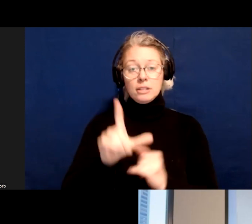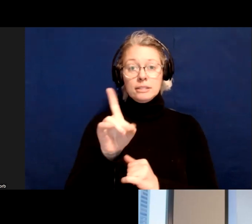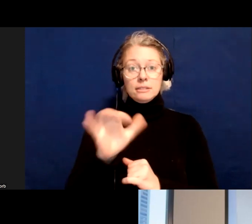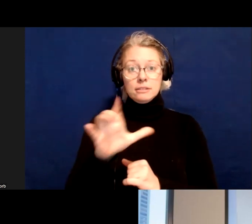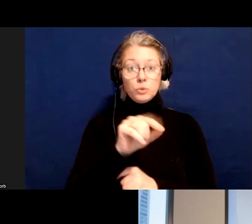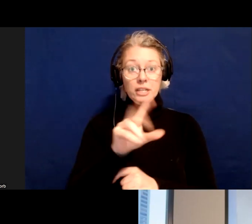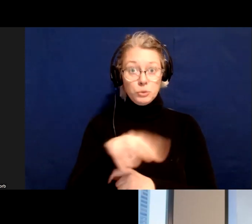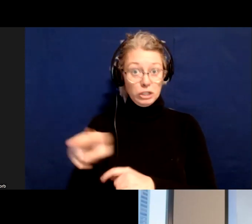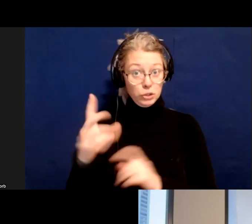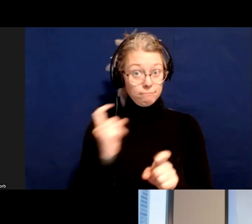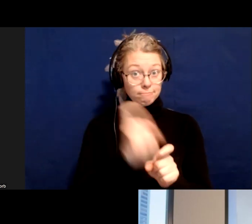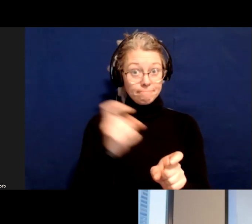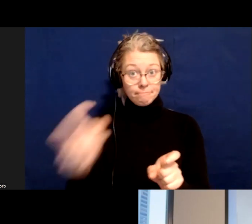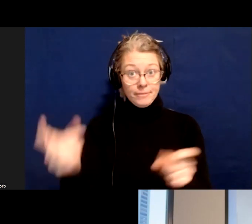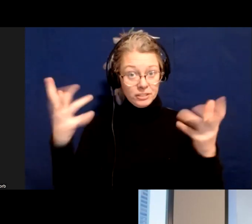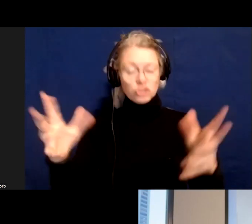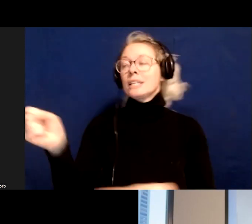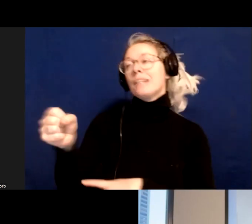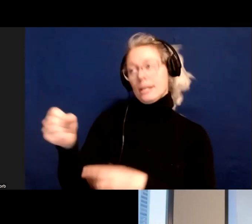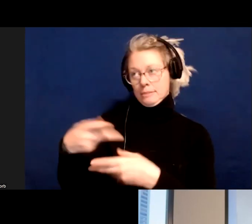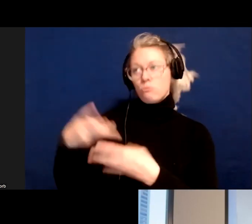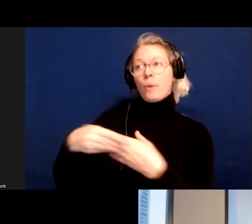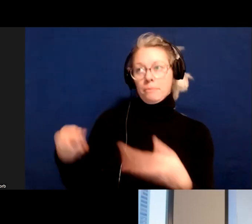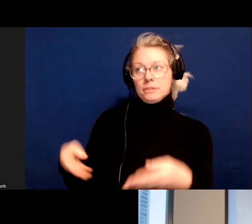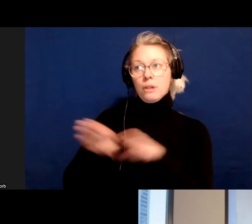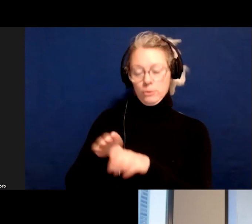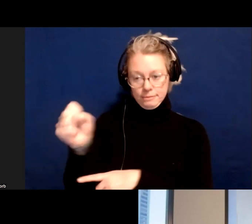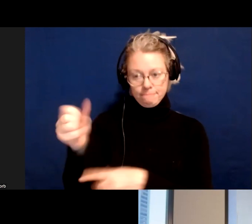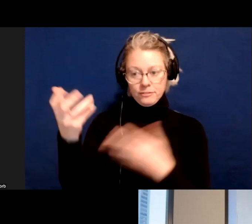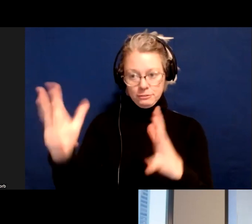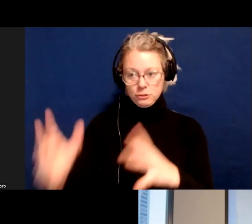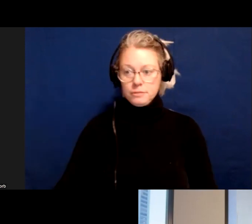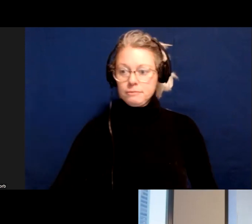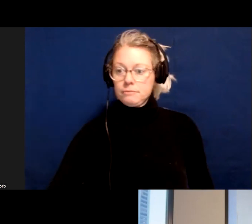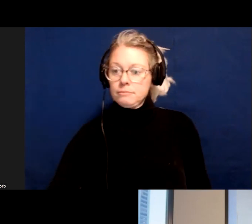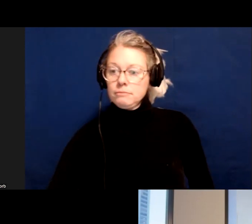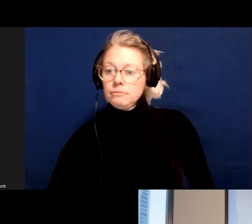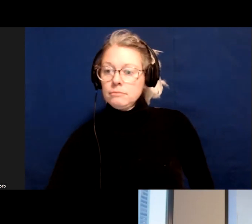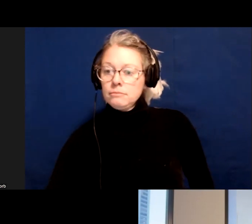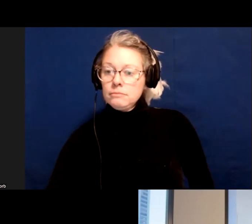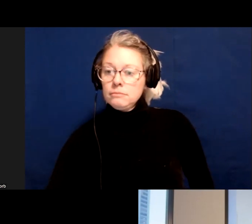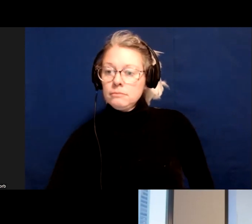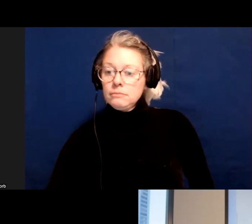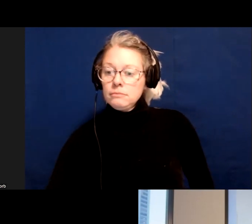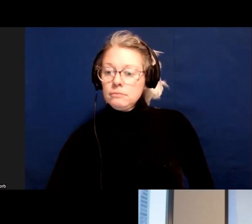program did close. If you are curious about that process or have missed a notification,